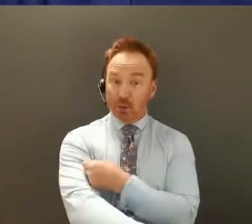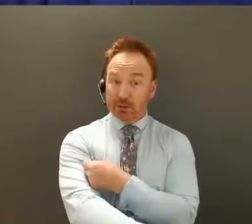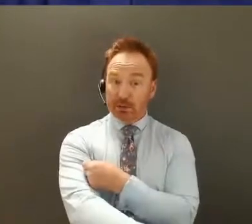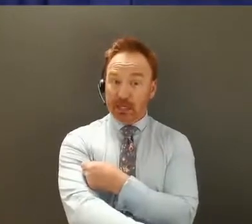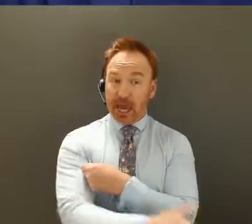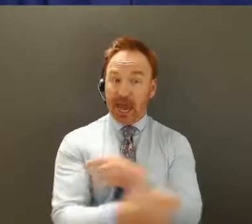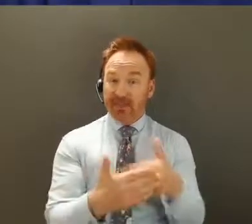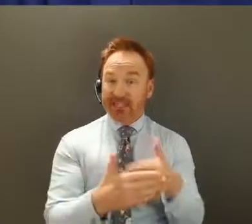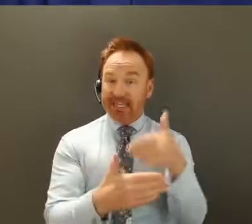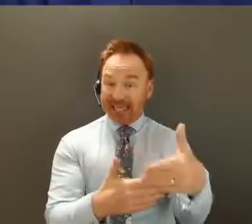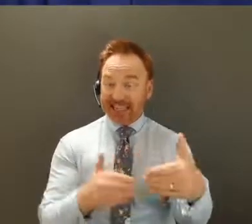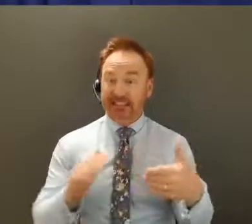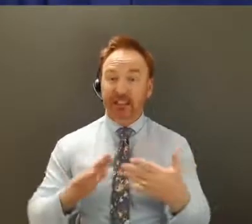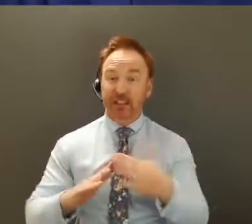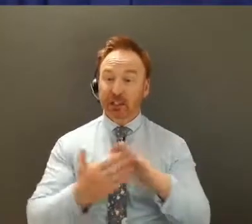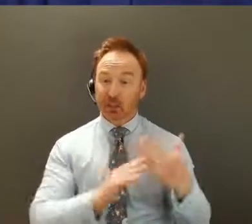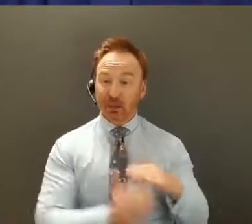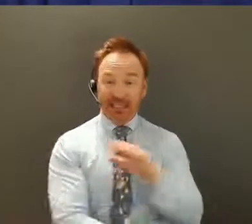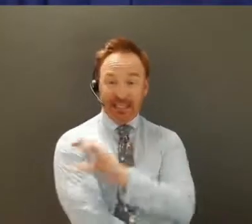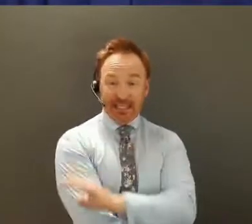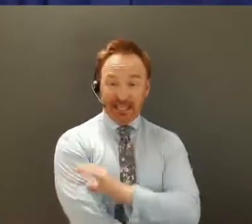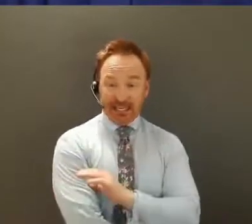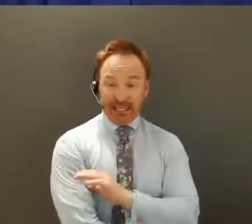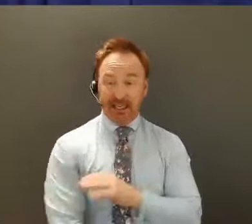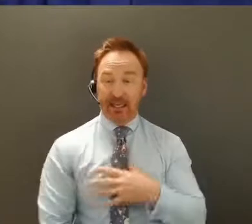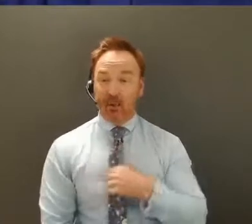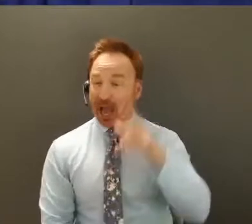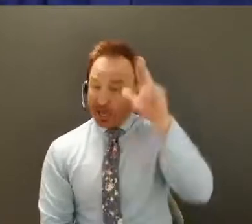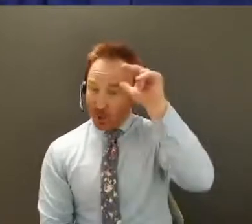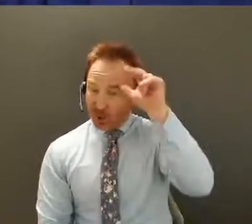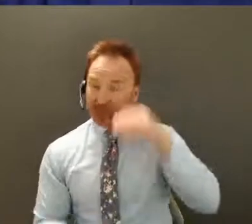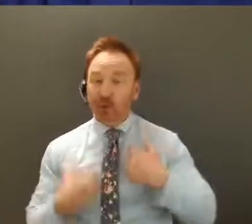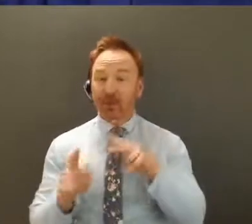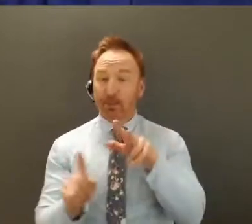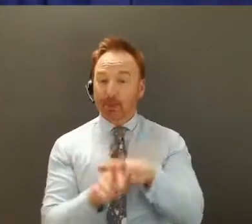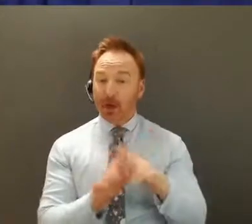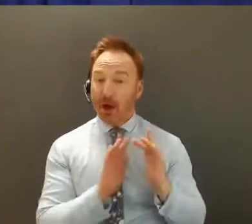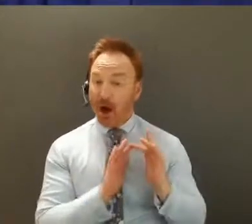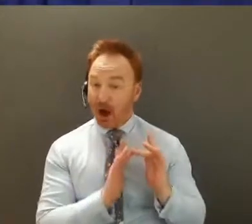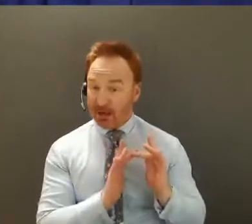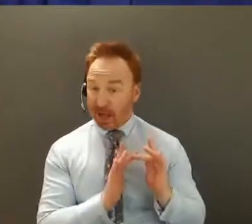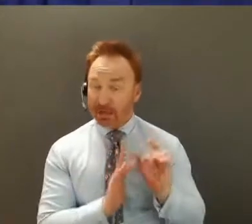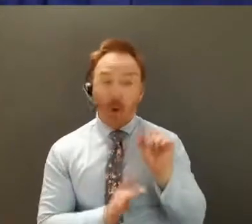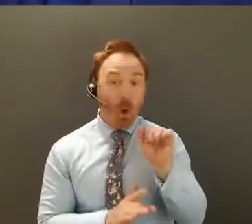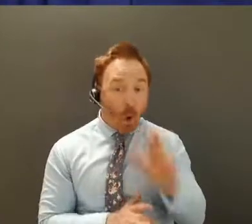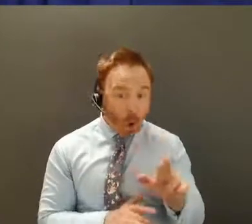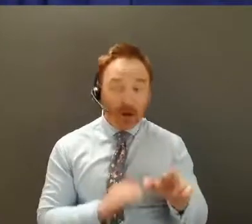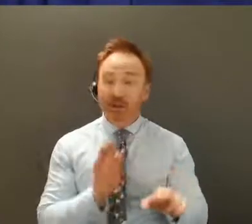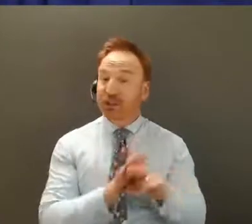types of things. The same approach we use for every positive case and all